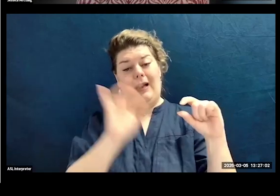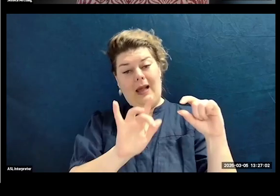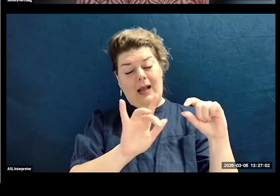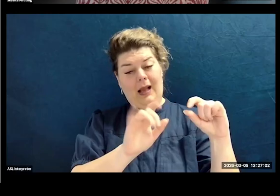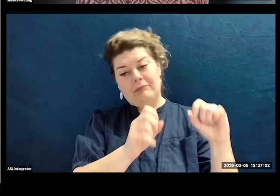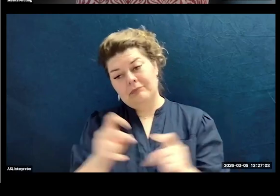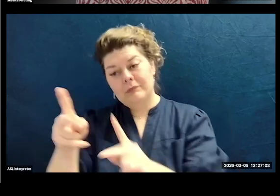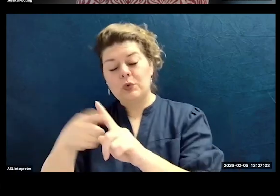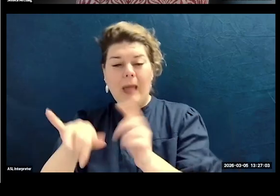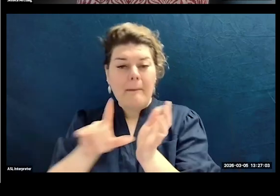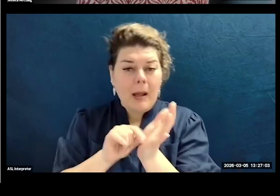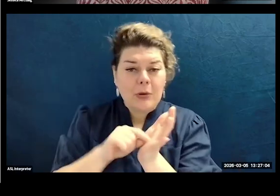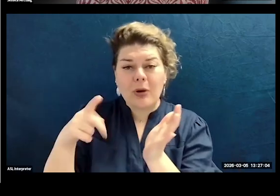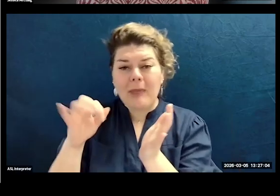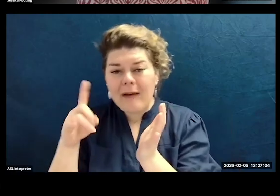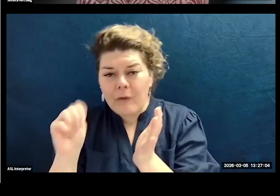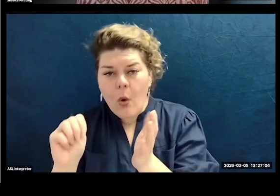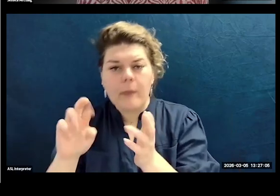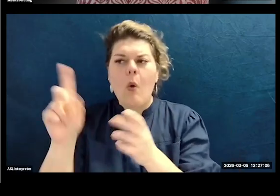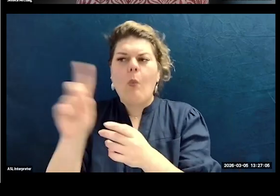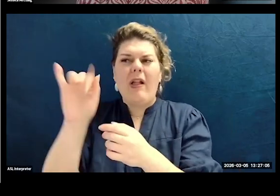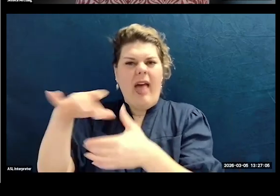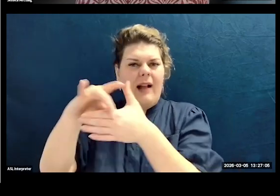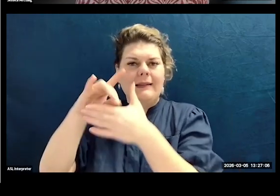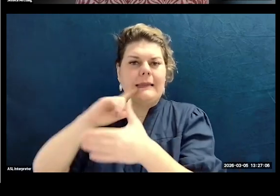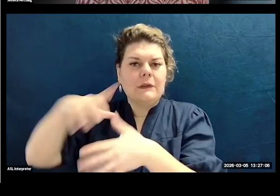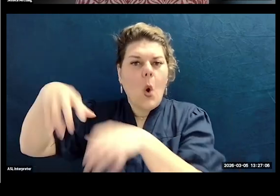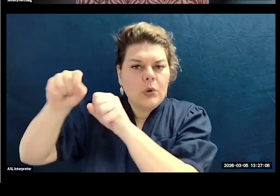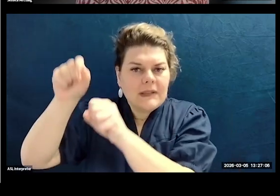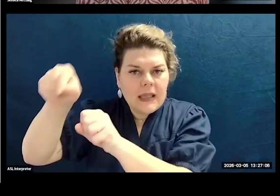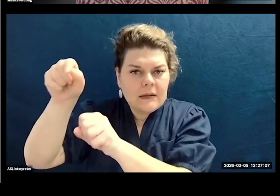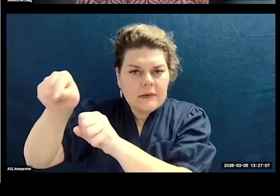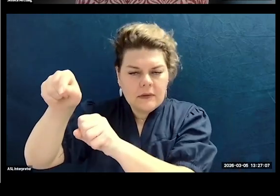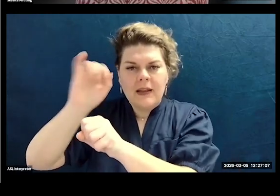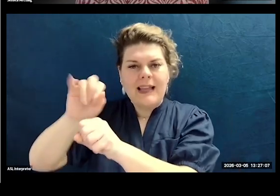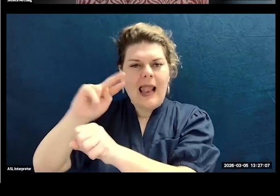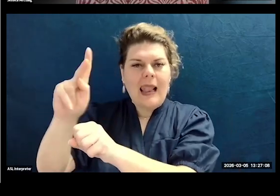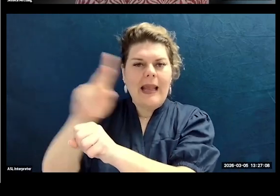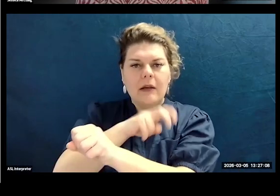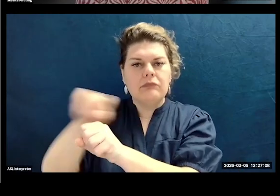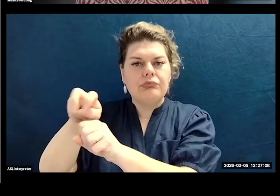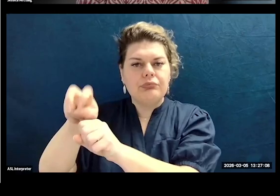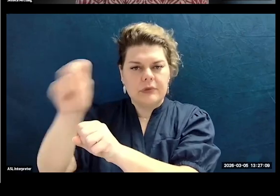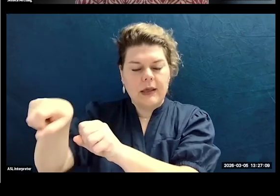or the aggregator platform where that content is hosted. What this does is two things.